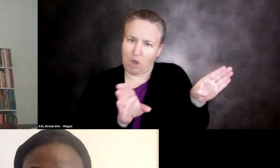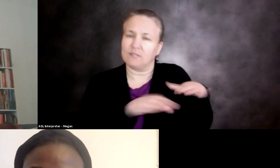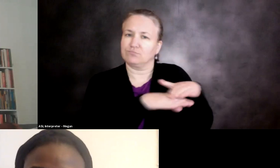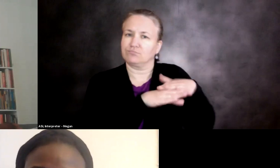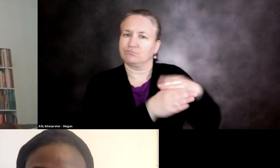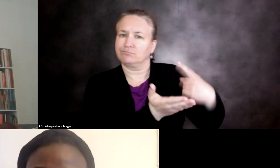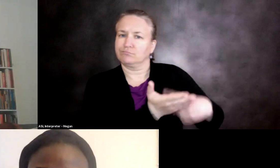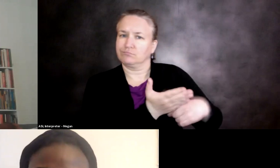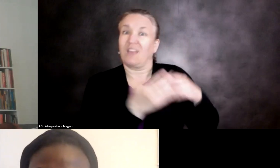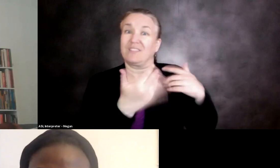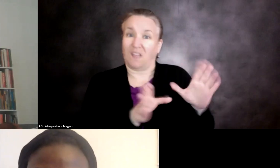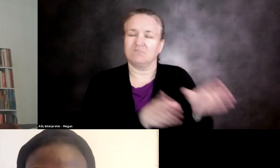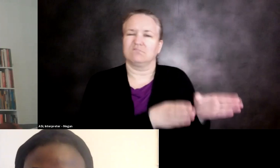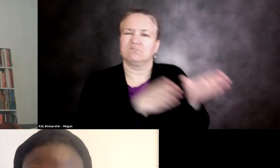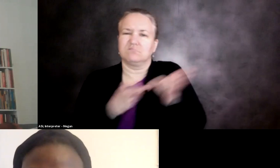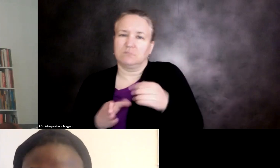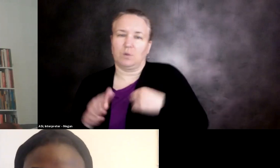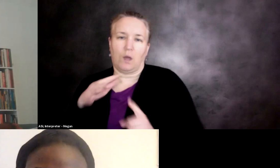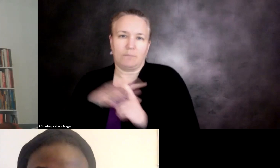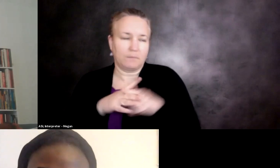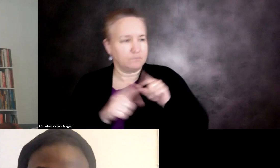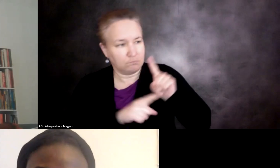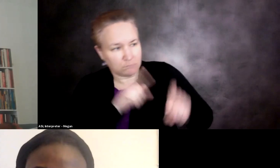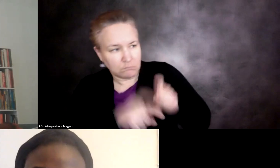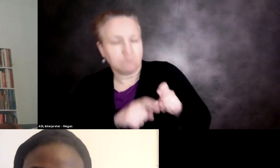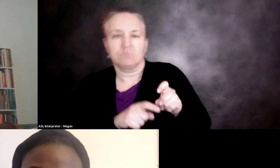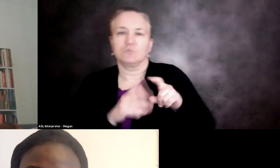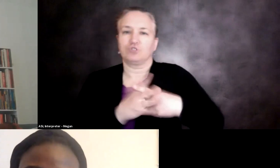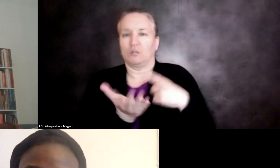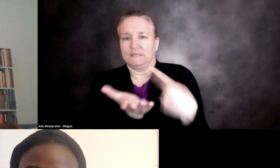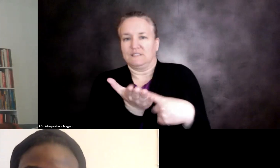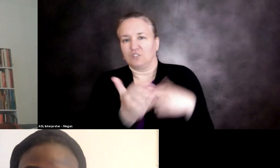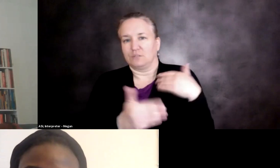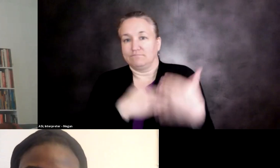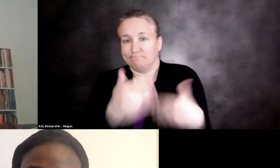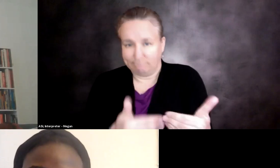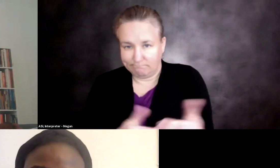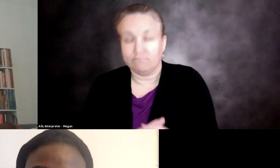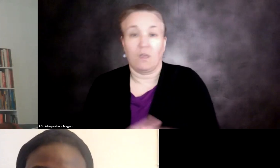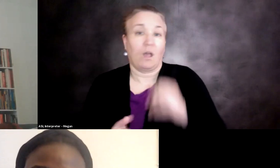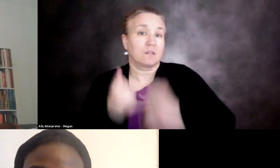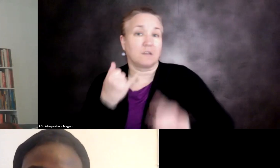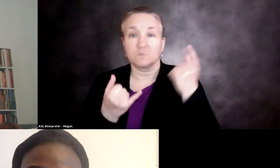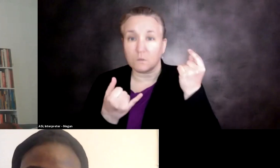and then I will ask her a few questions to get our discussion going. And then finally, we will open up the conversation